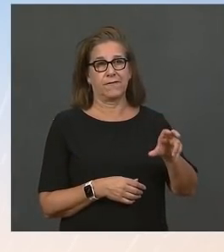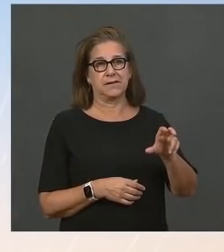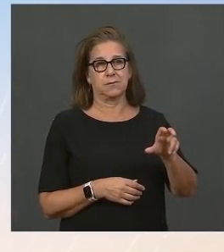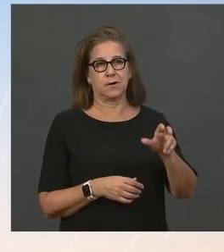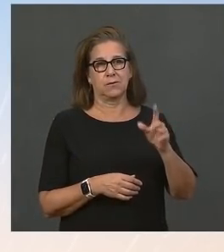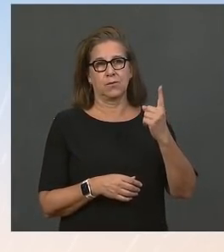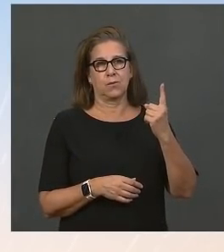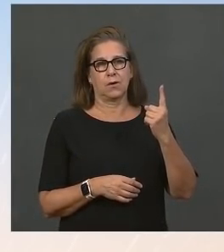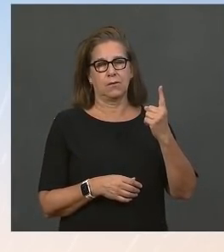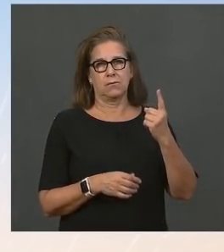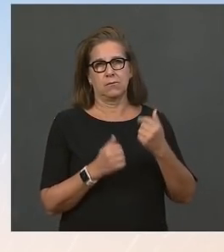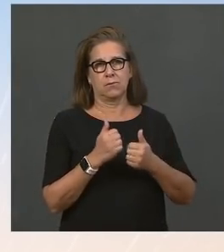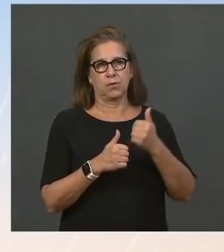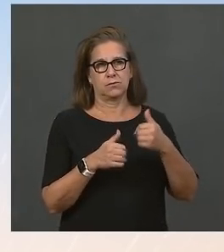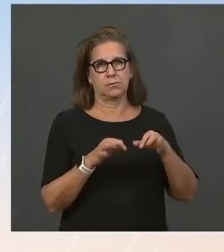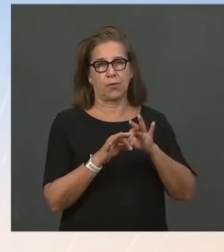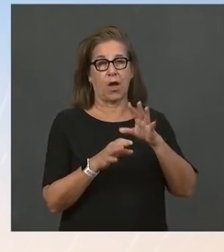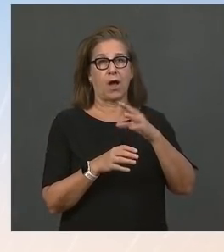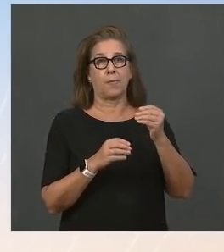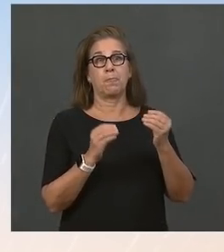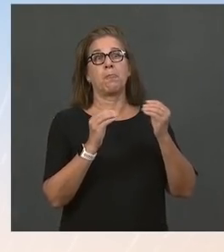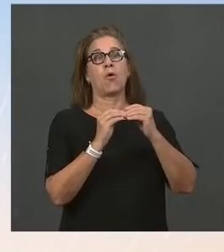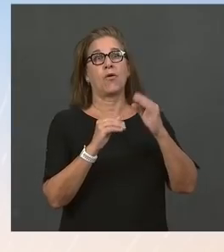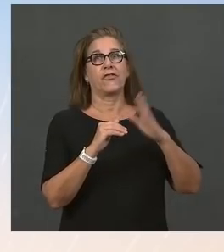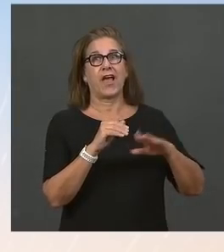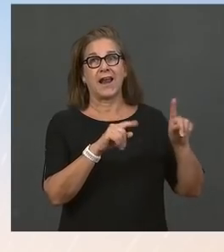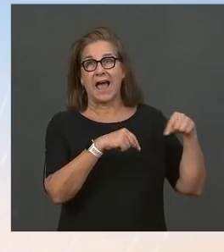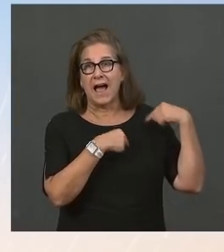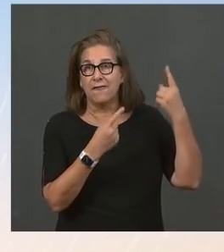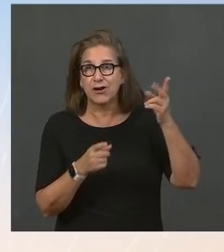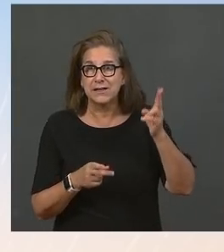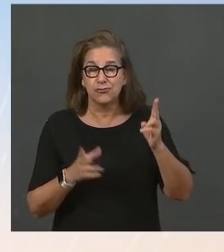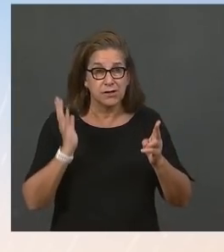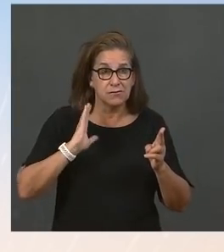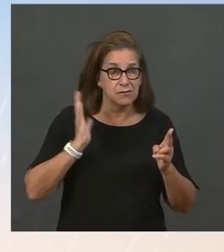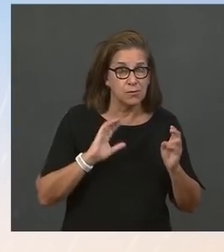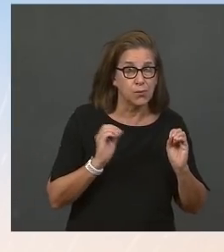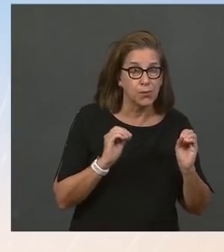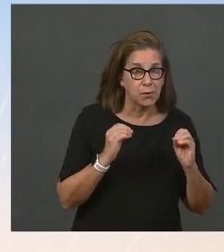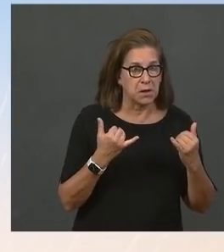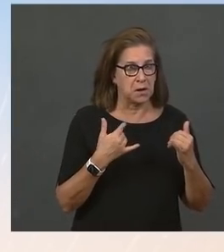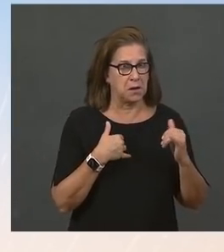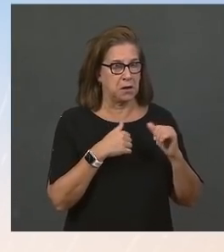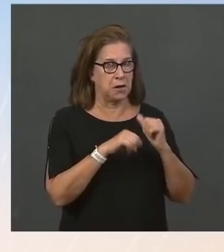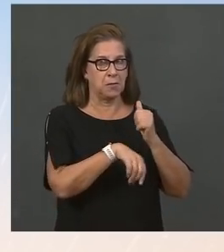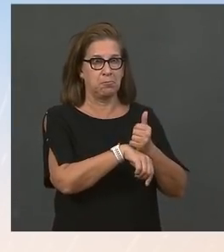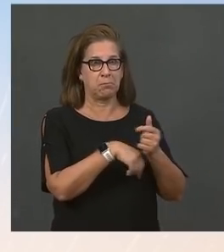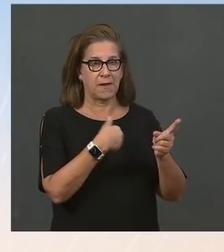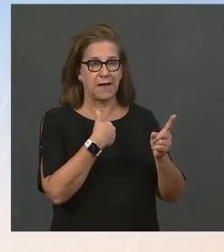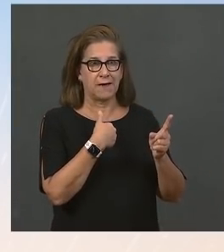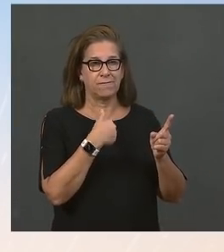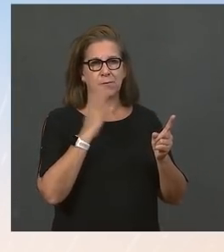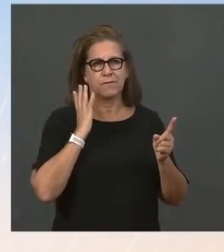and that there will be programs put in place that have not existed in the past. Hopefully, we will know more soon what the final package looks like,